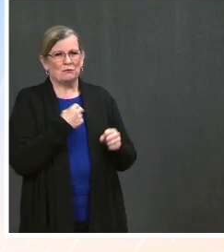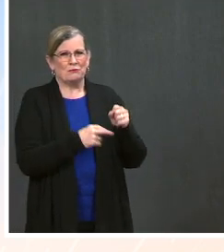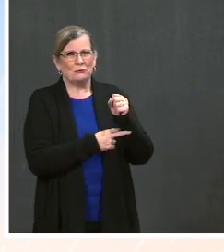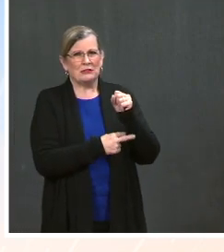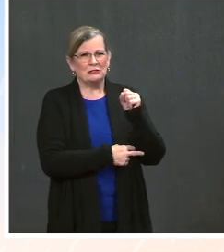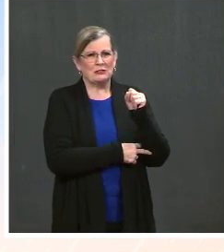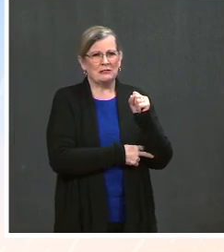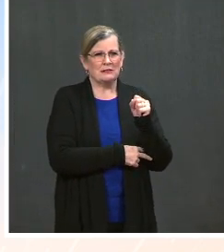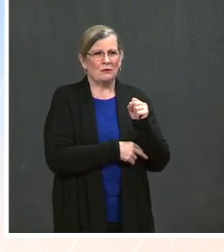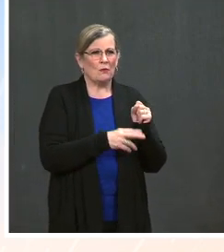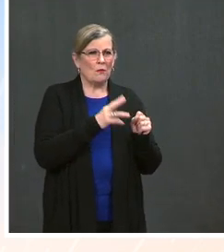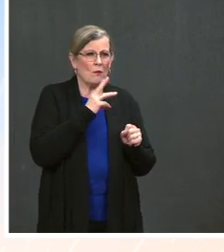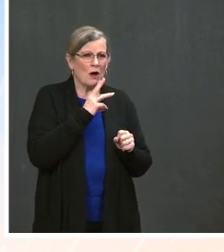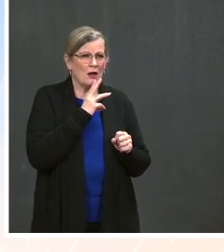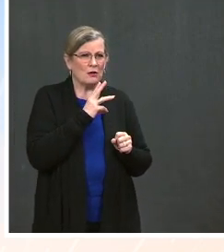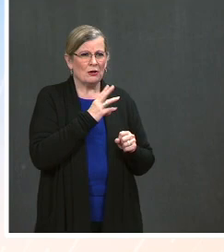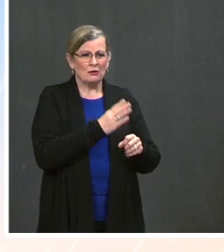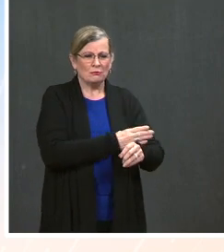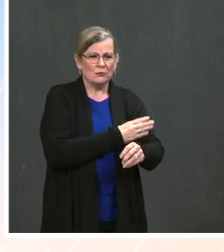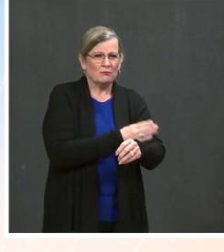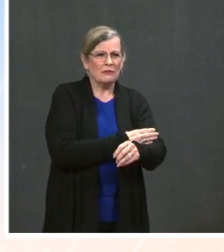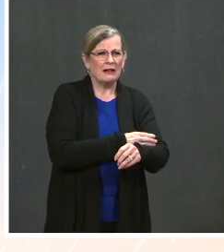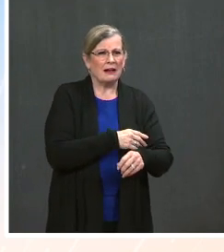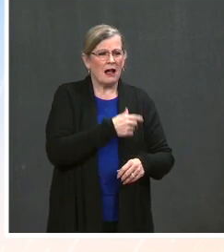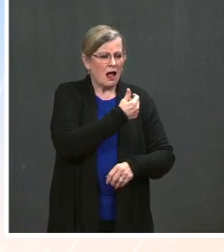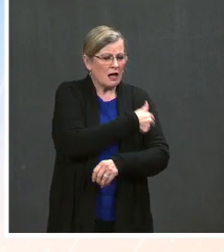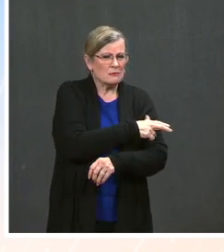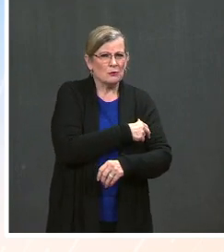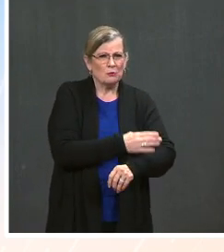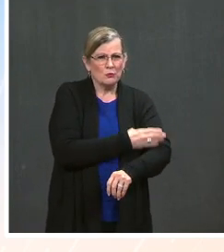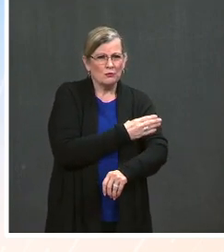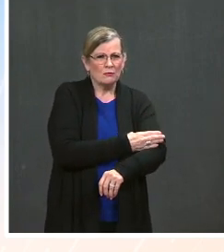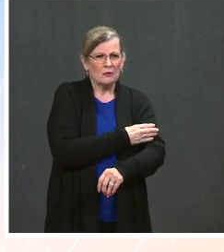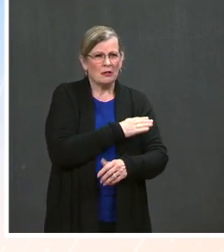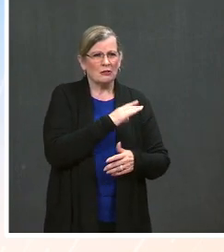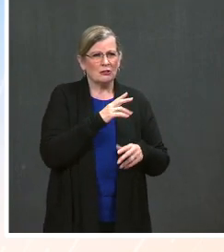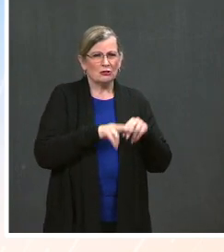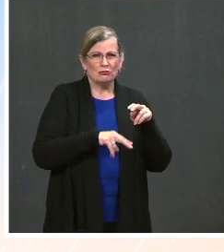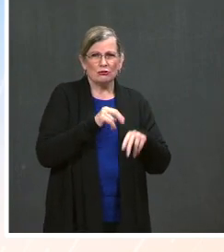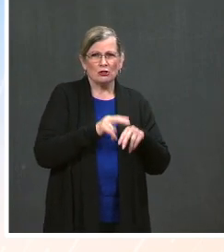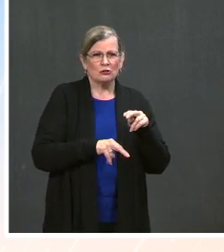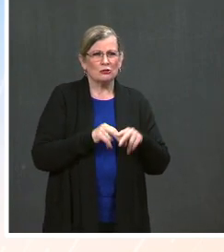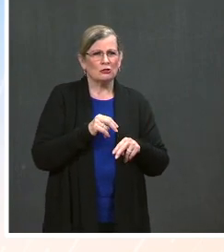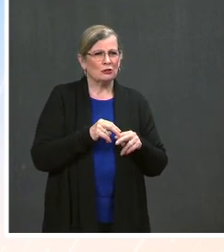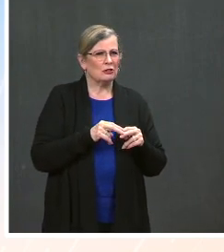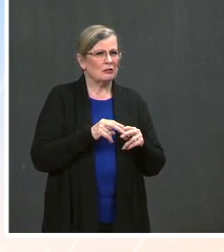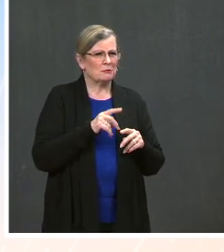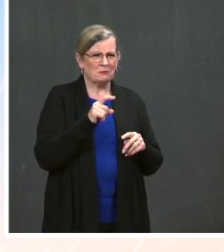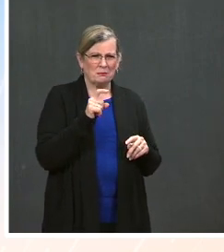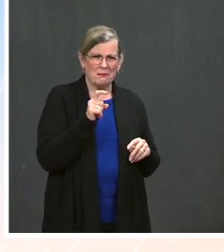all of those construction jobs, if you will -- I think it's really important that there's good wages with those jobs. The President and --